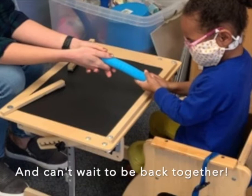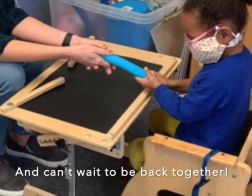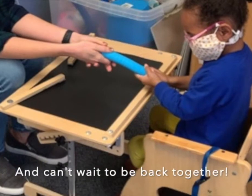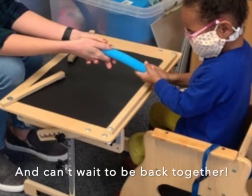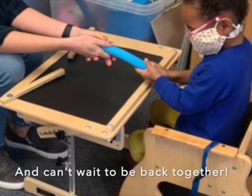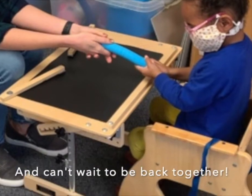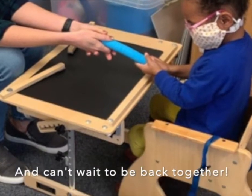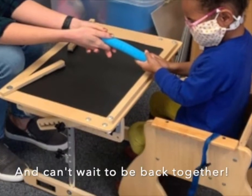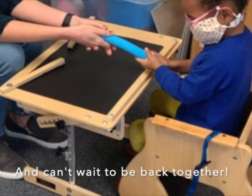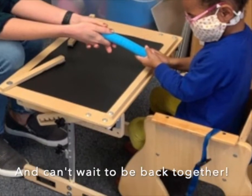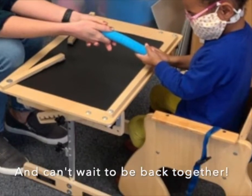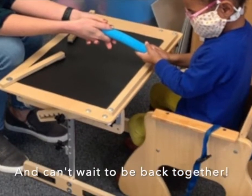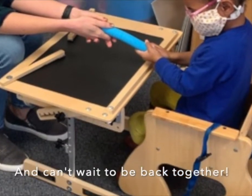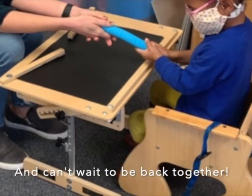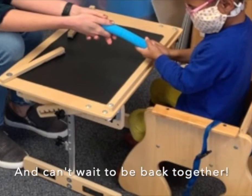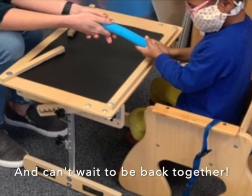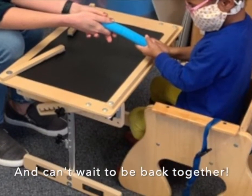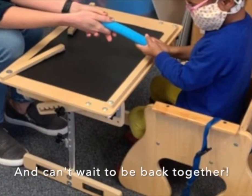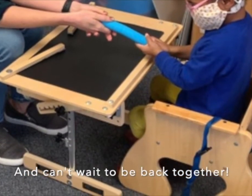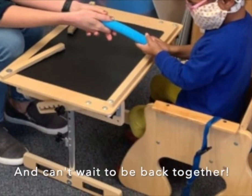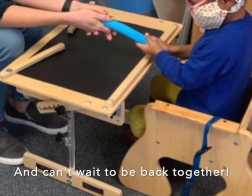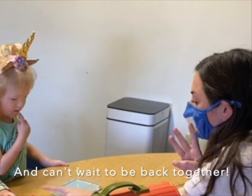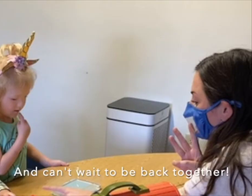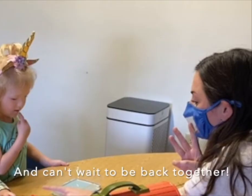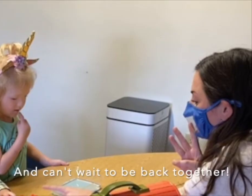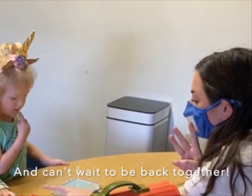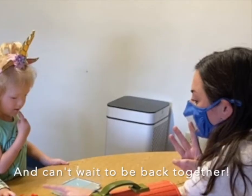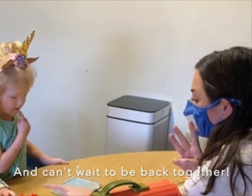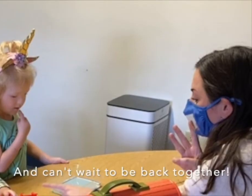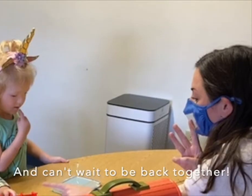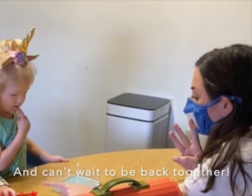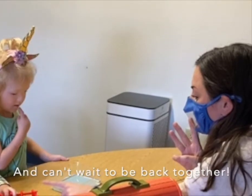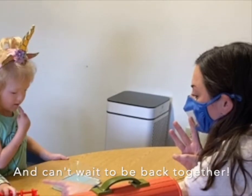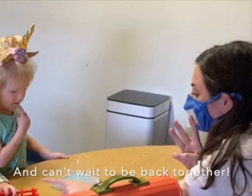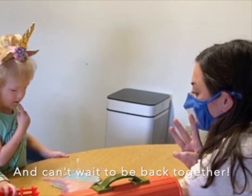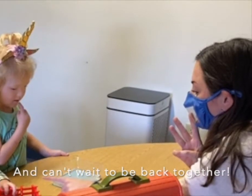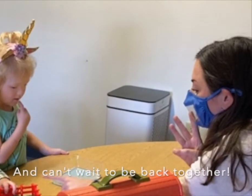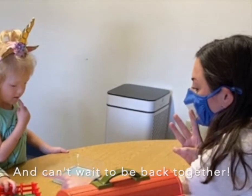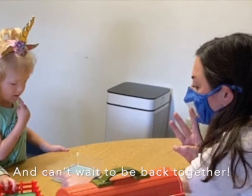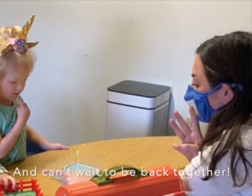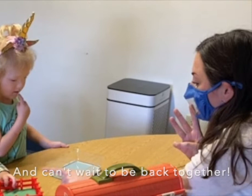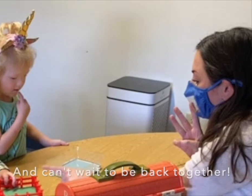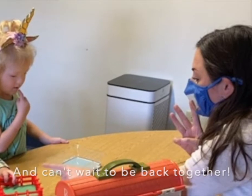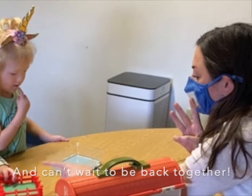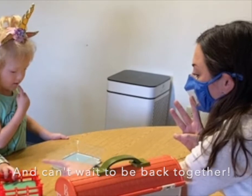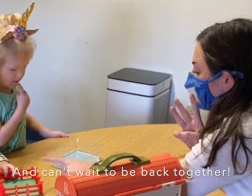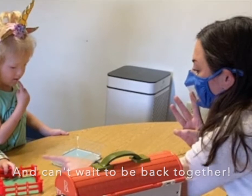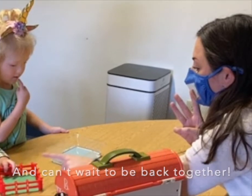ponytail both wearing masks speech language pathologist claire sits at a table wearing a